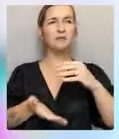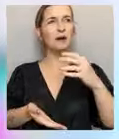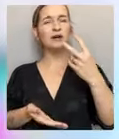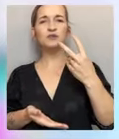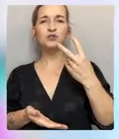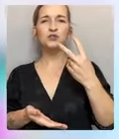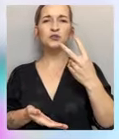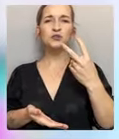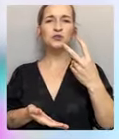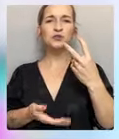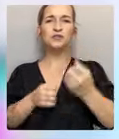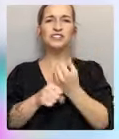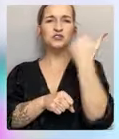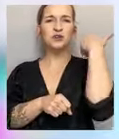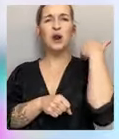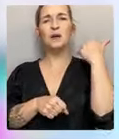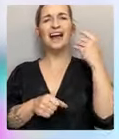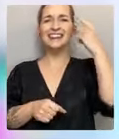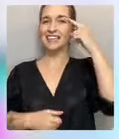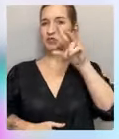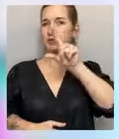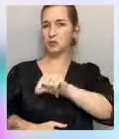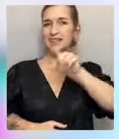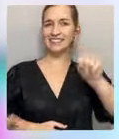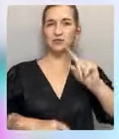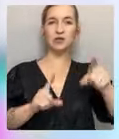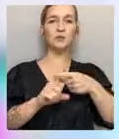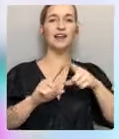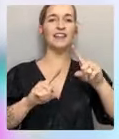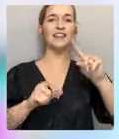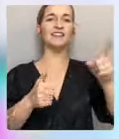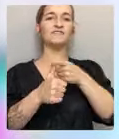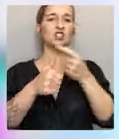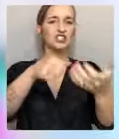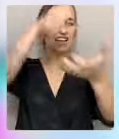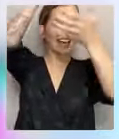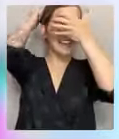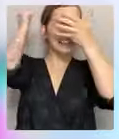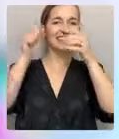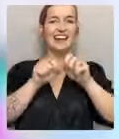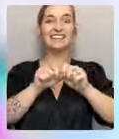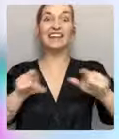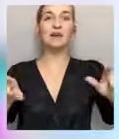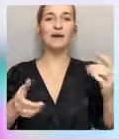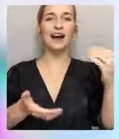Actually, that was about two years, I think in 2020, when the first headset came back out,